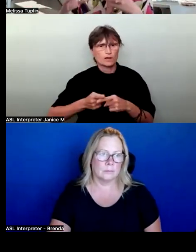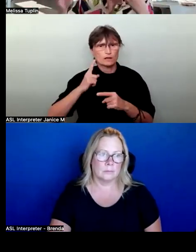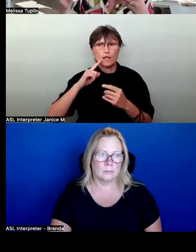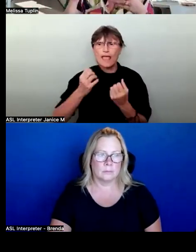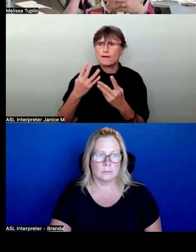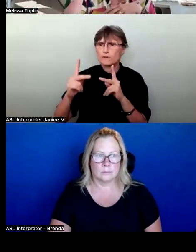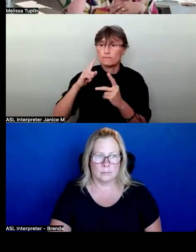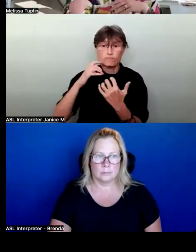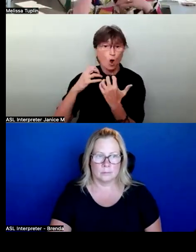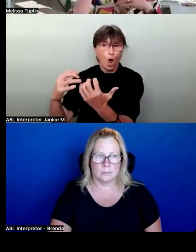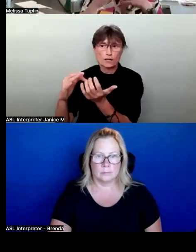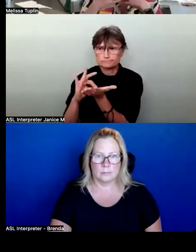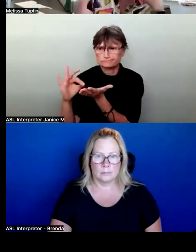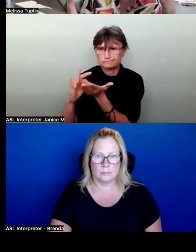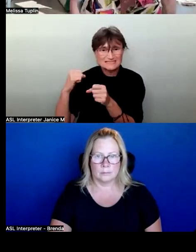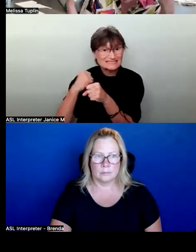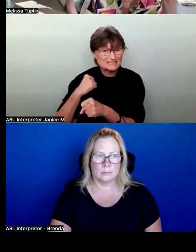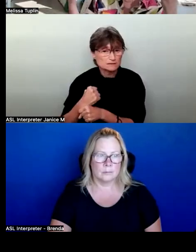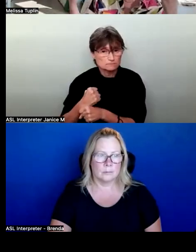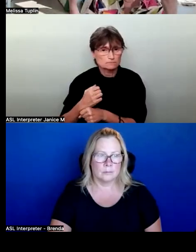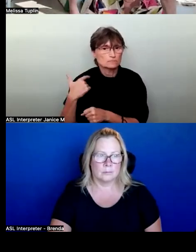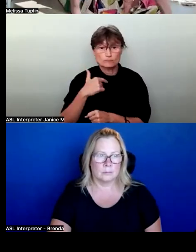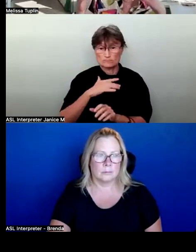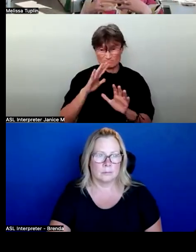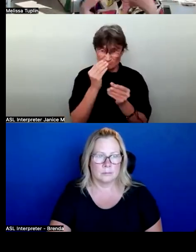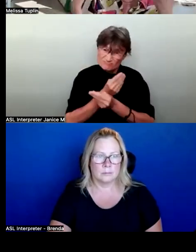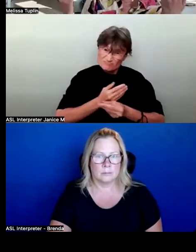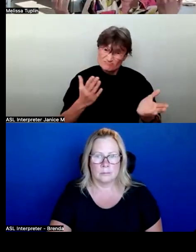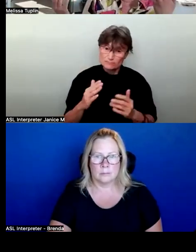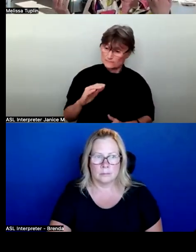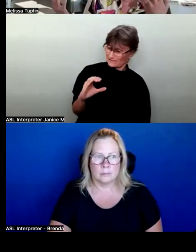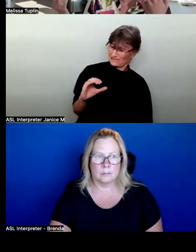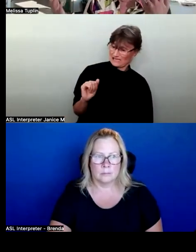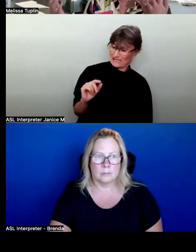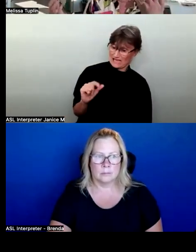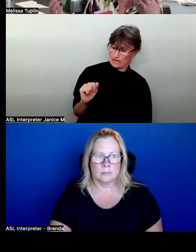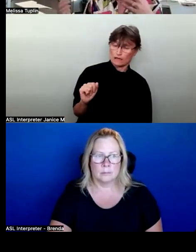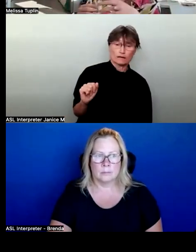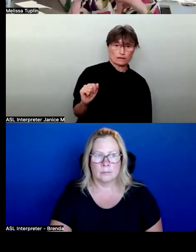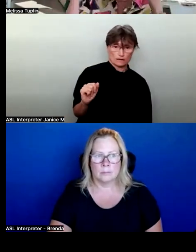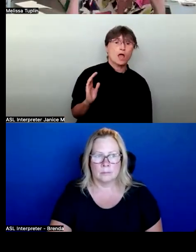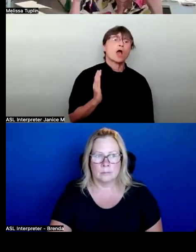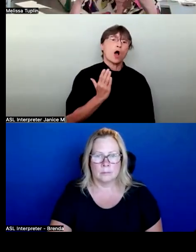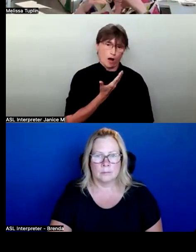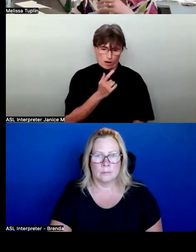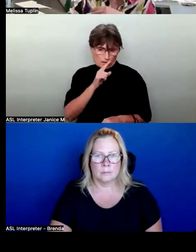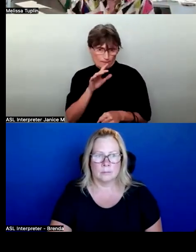So remember that it's CADA’s job to tell the story of the arts sector at the aggregate,